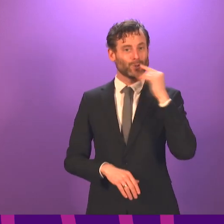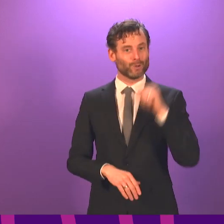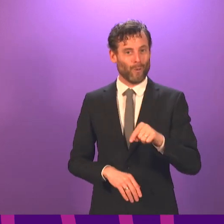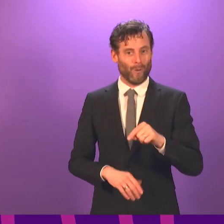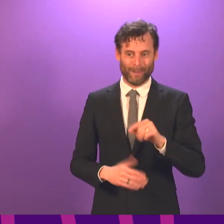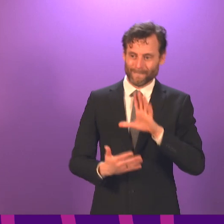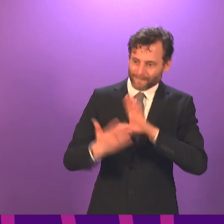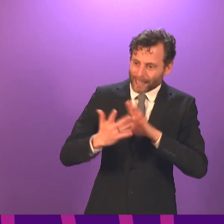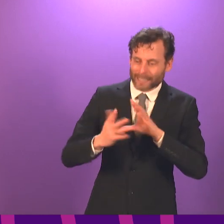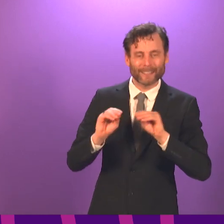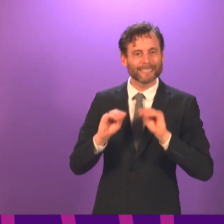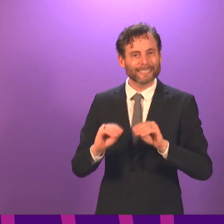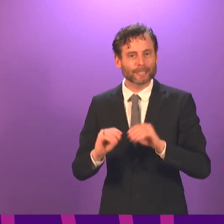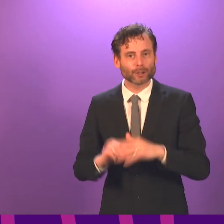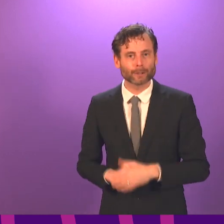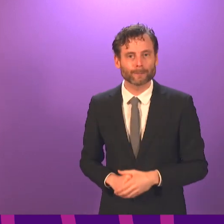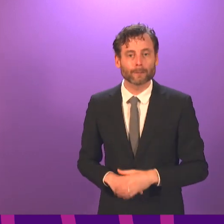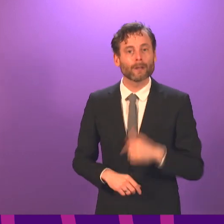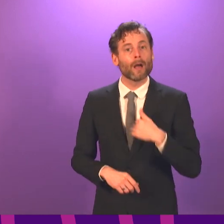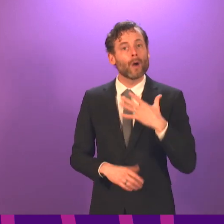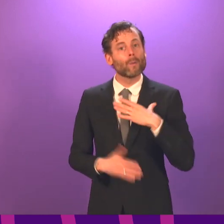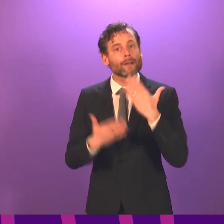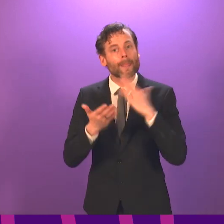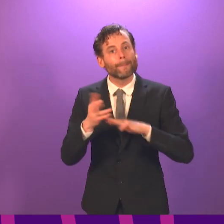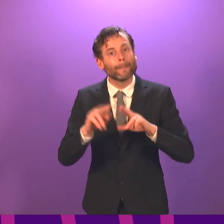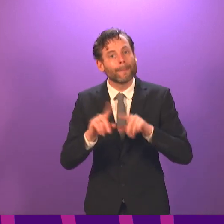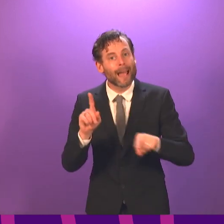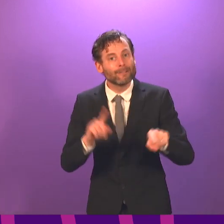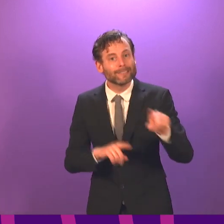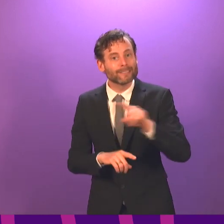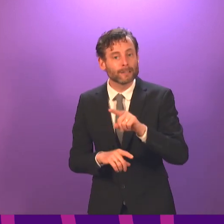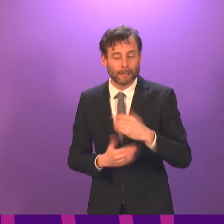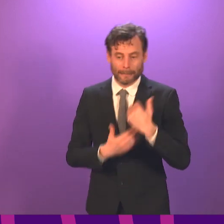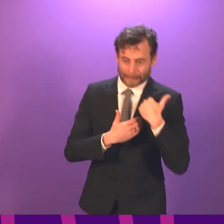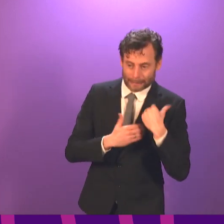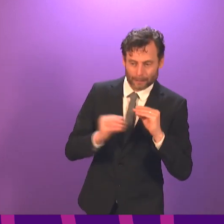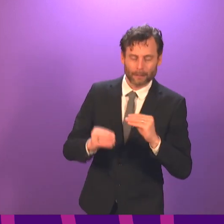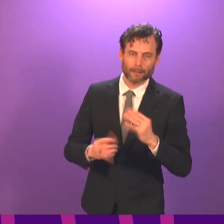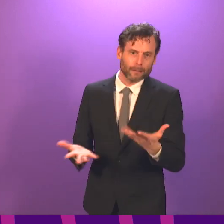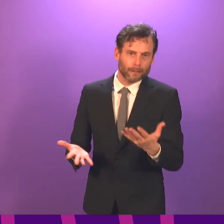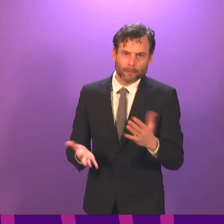possible. I also want to thank parents across the country. I can only imagine how difficult all this